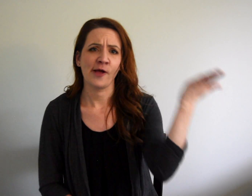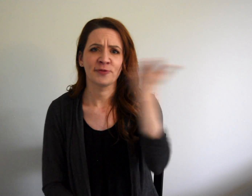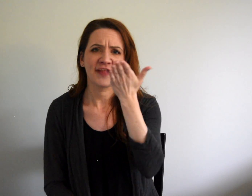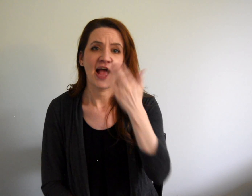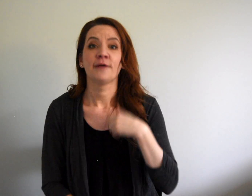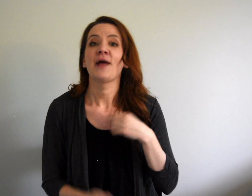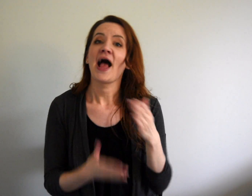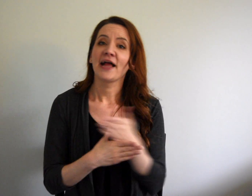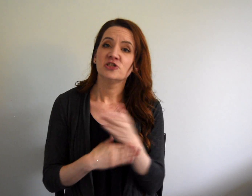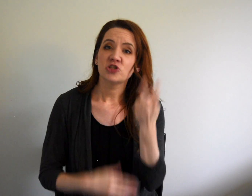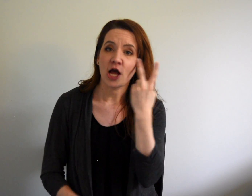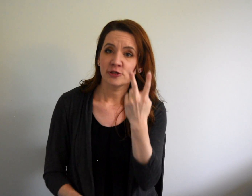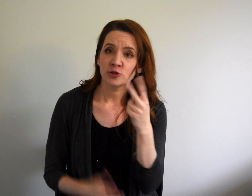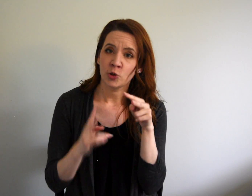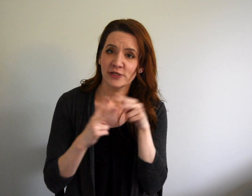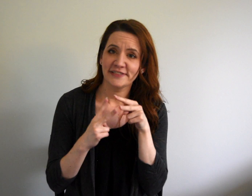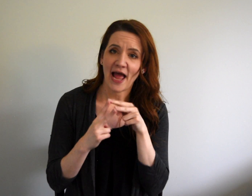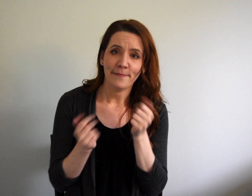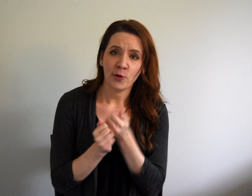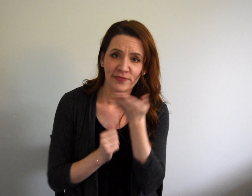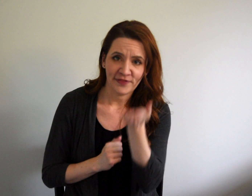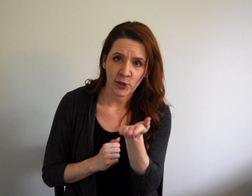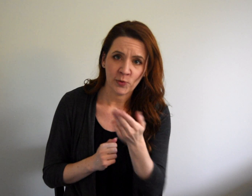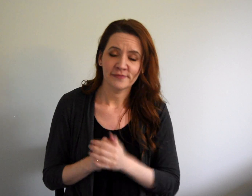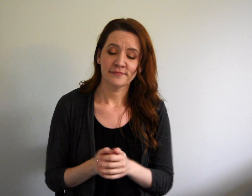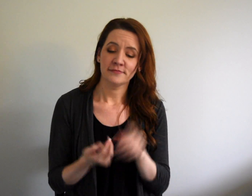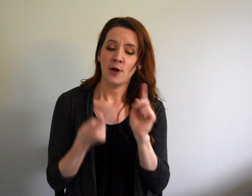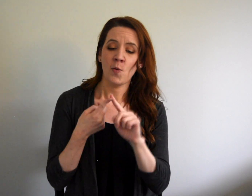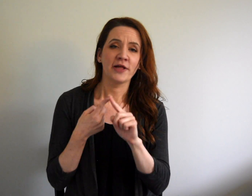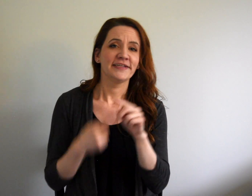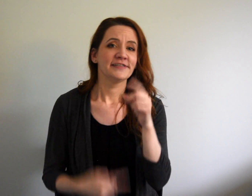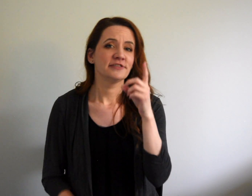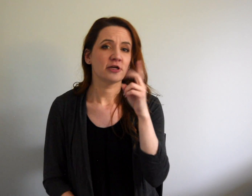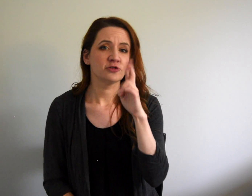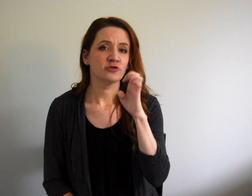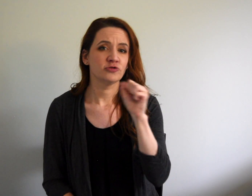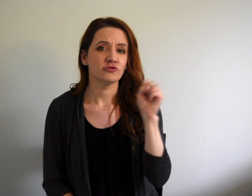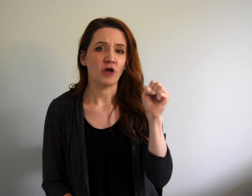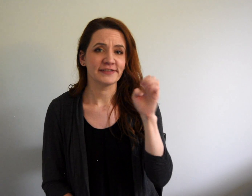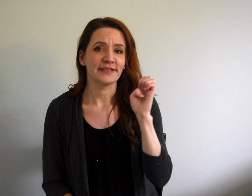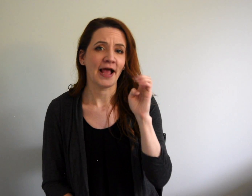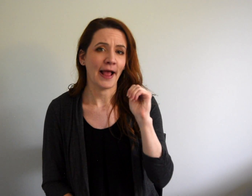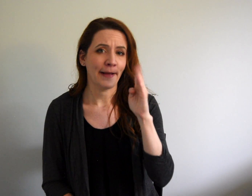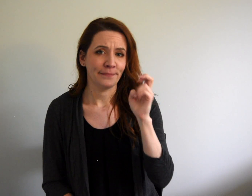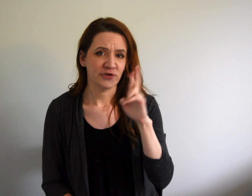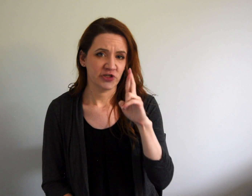[voicing] there are many successful storytelling examples out there but I can share two